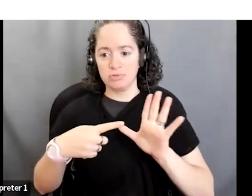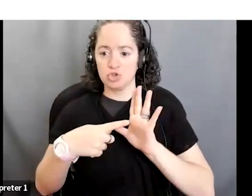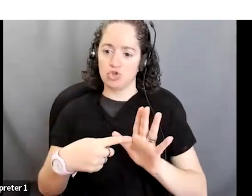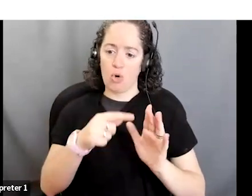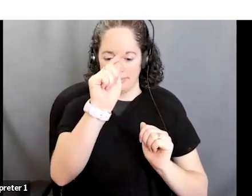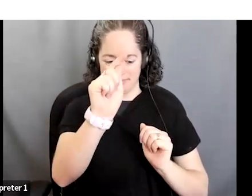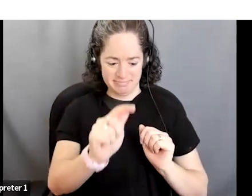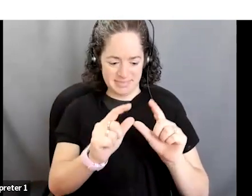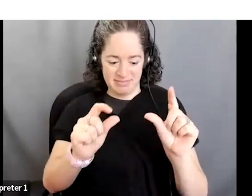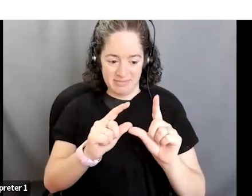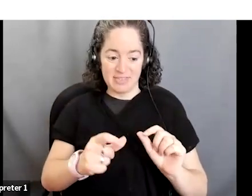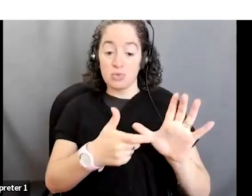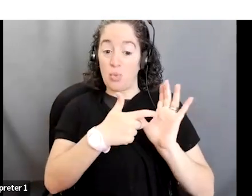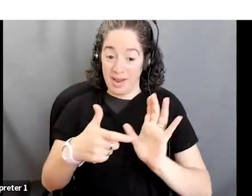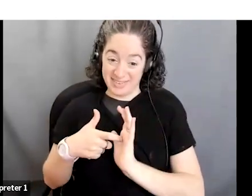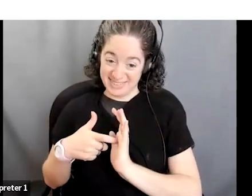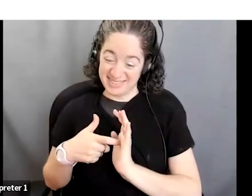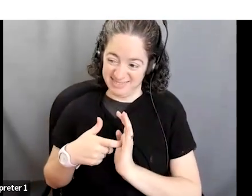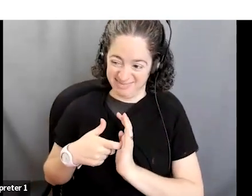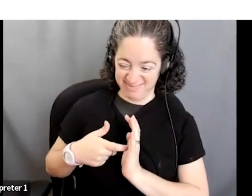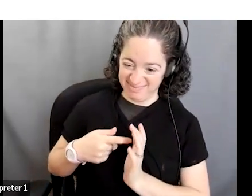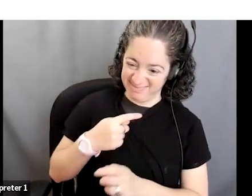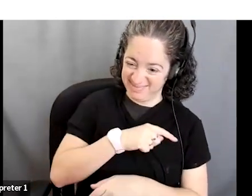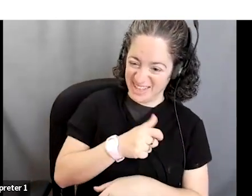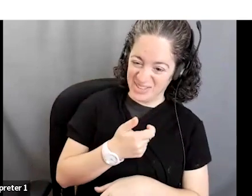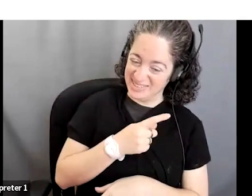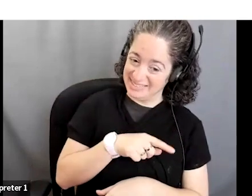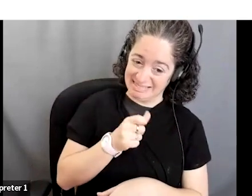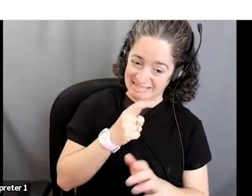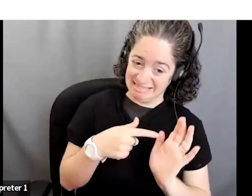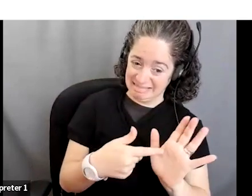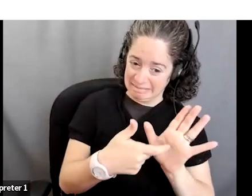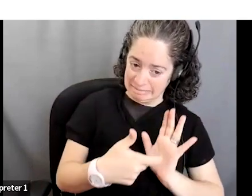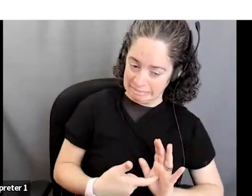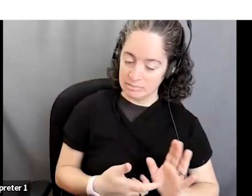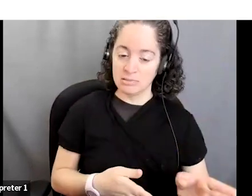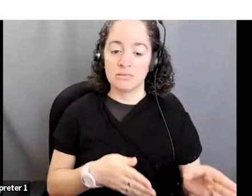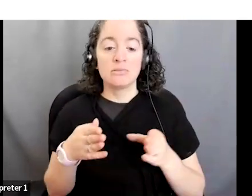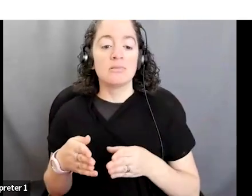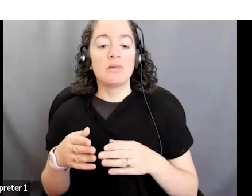A lot of others had issues with their marked required fields. They gave out the privacy policy link